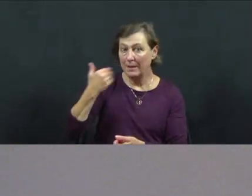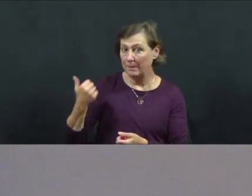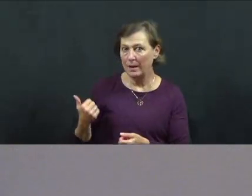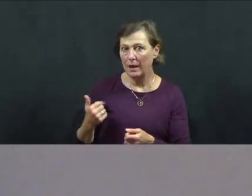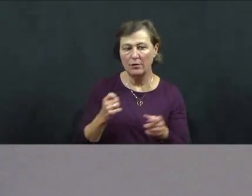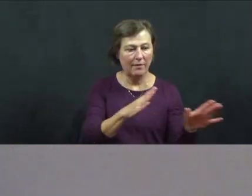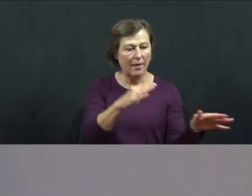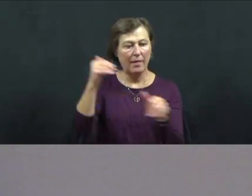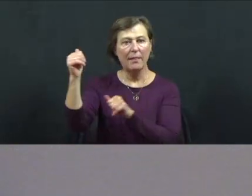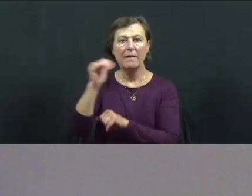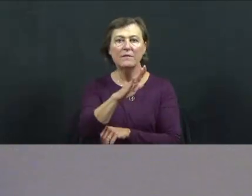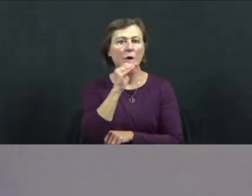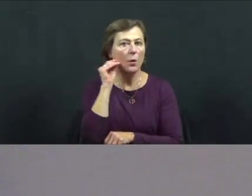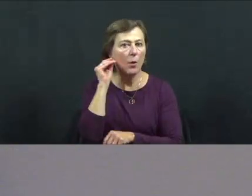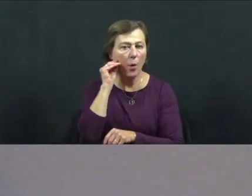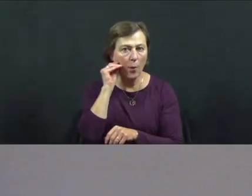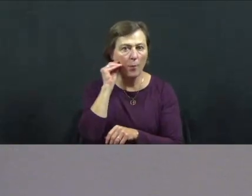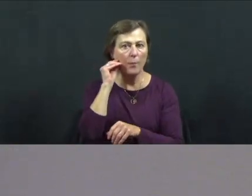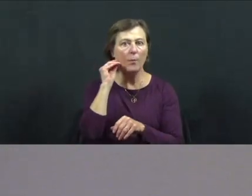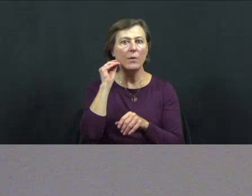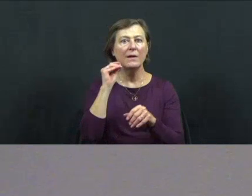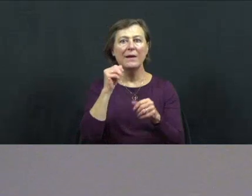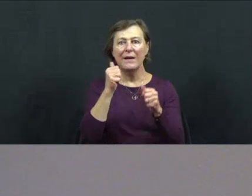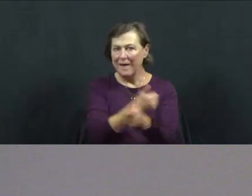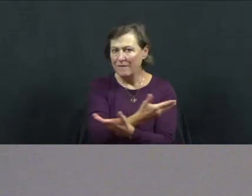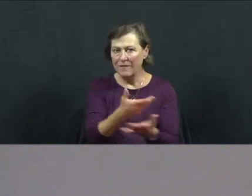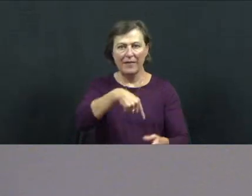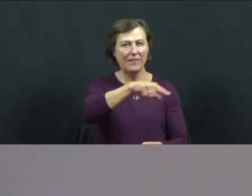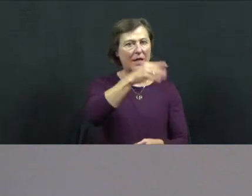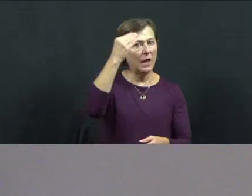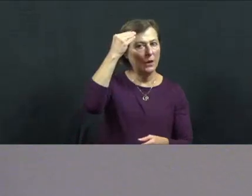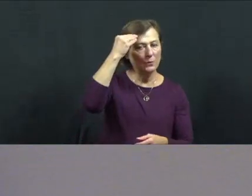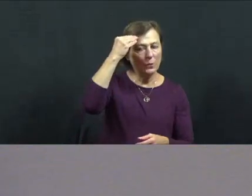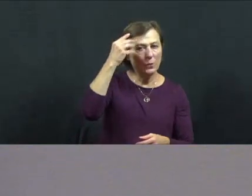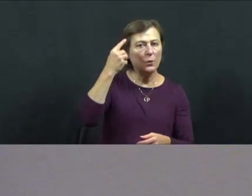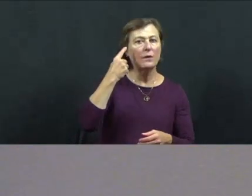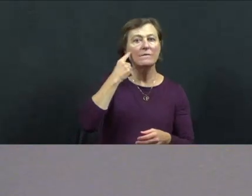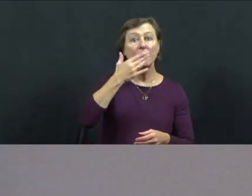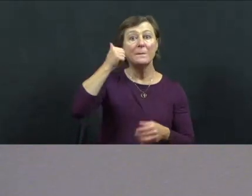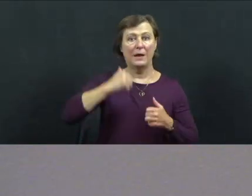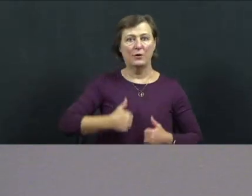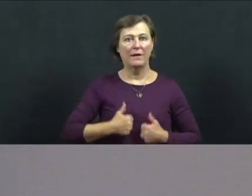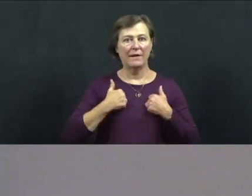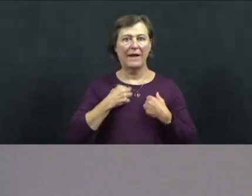and everything they knew for a better life. They risked it all.